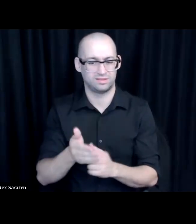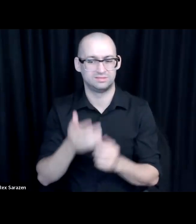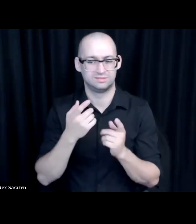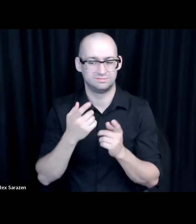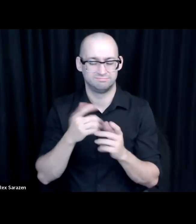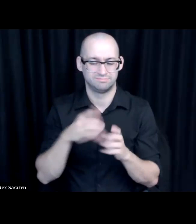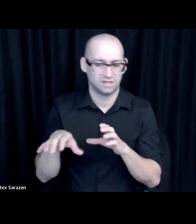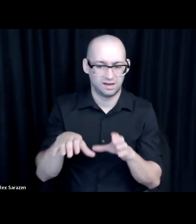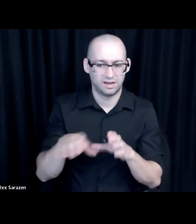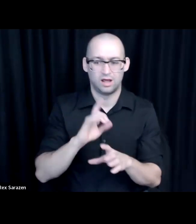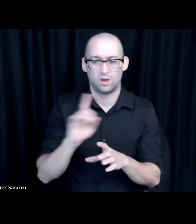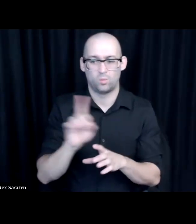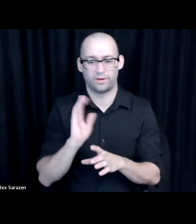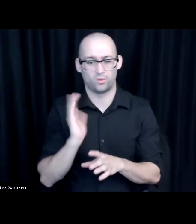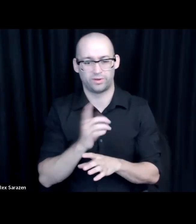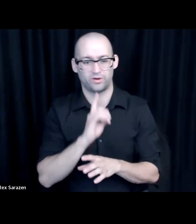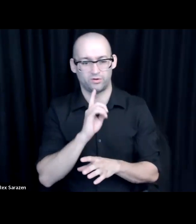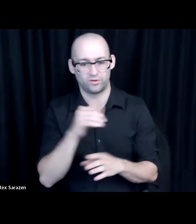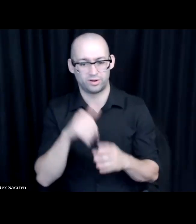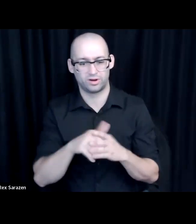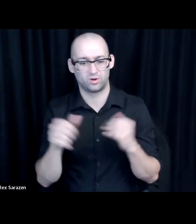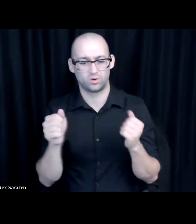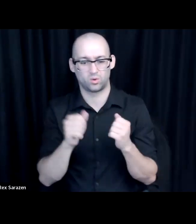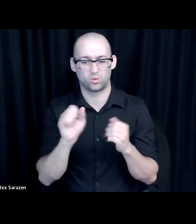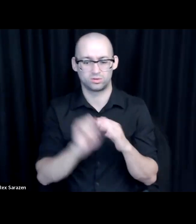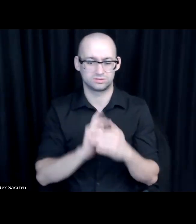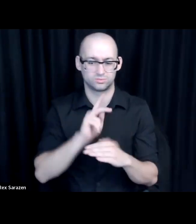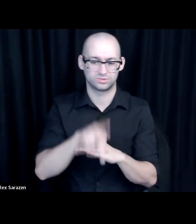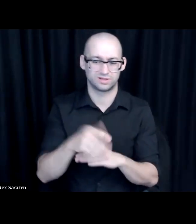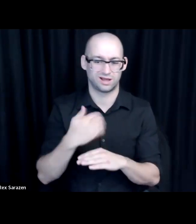where we're at and Cold Springs, we just had another mishap where something happened to